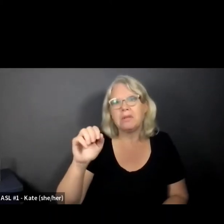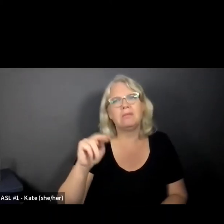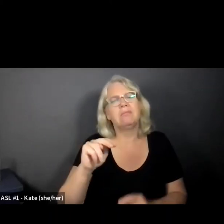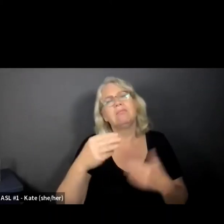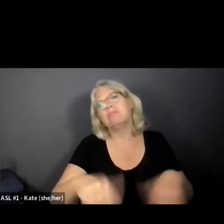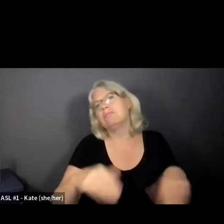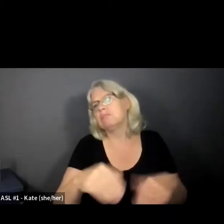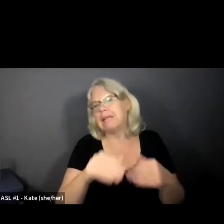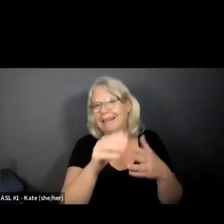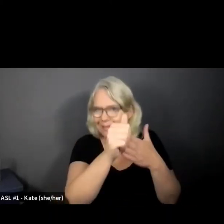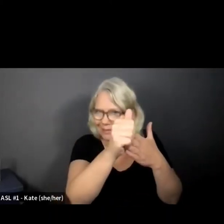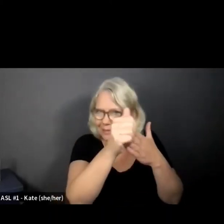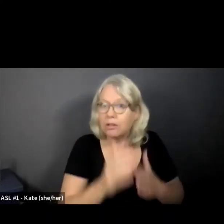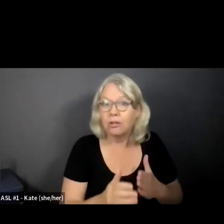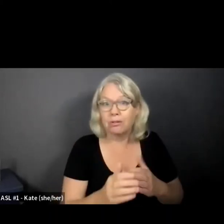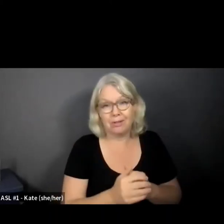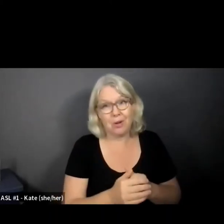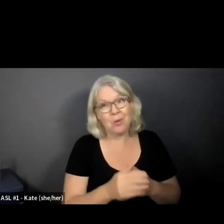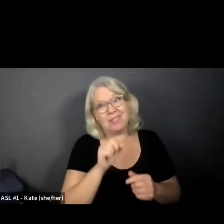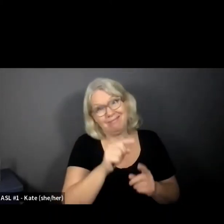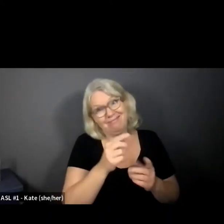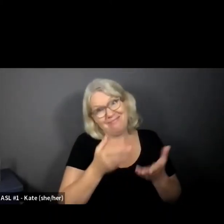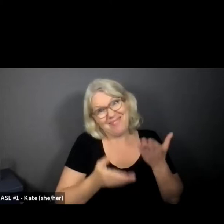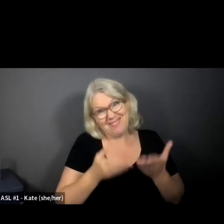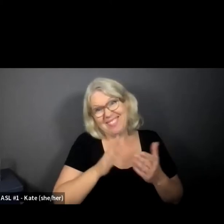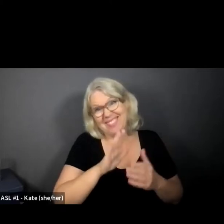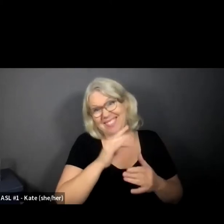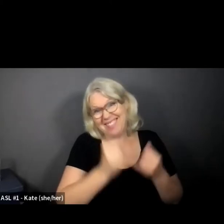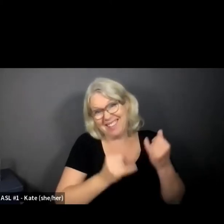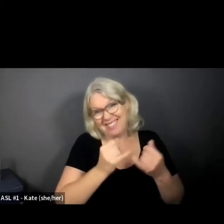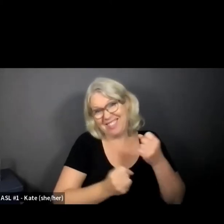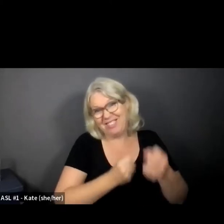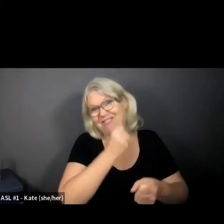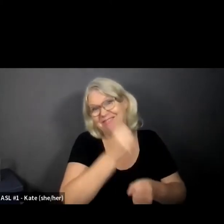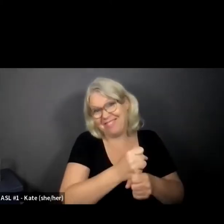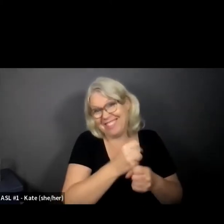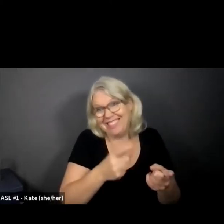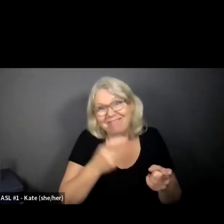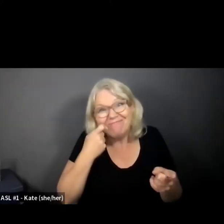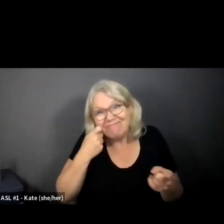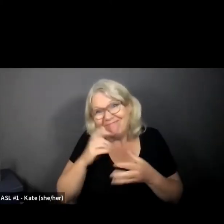AS THIS MAY BE HIS LAST YEAR IN THIS ROLE AS CHAIRPERSON, AS HE MENTIONED EARLIER, I